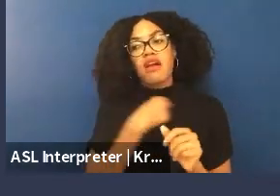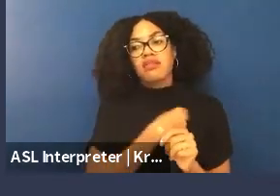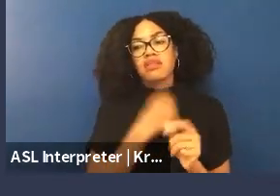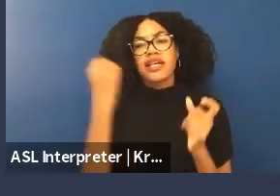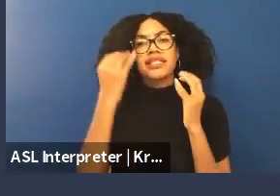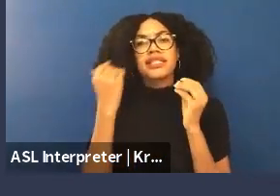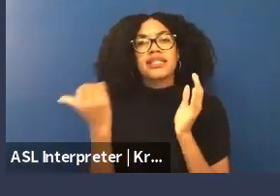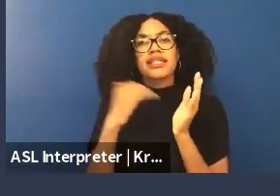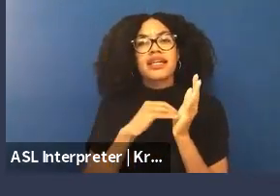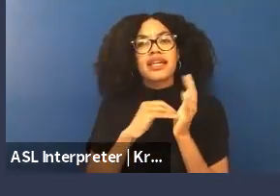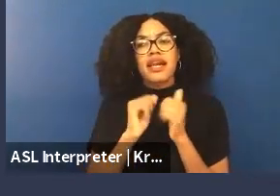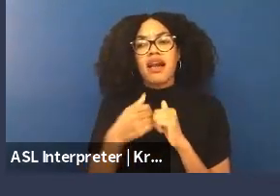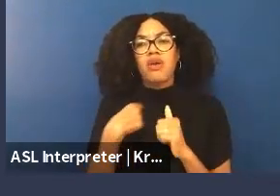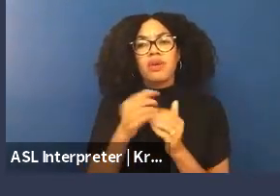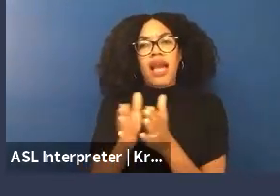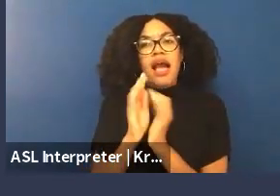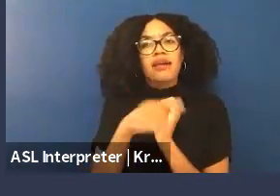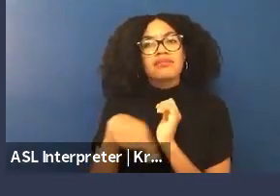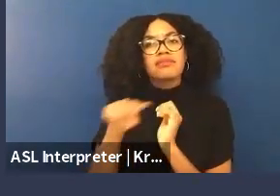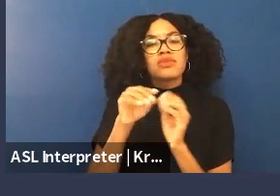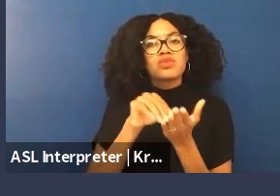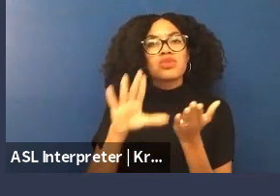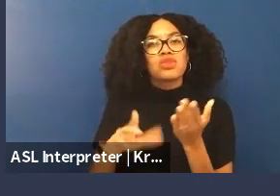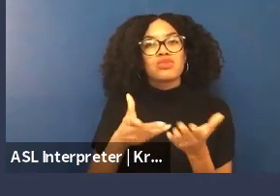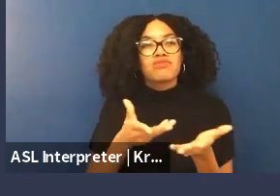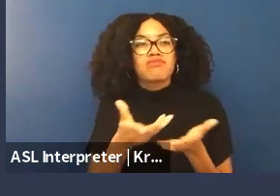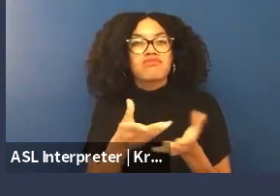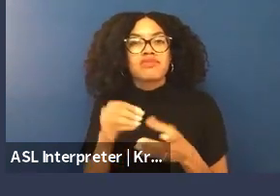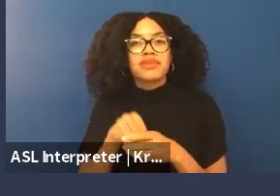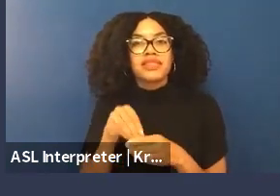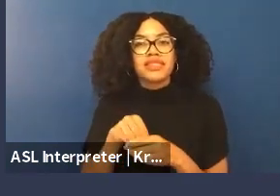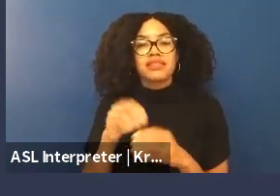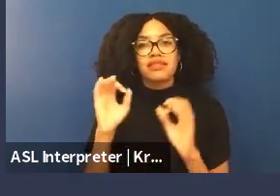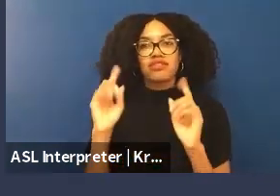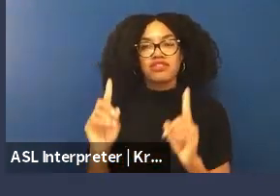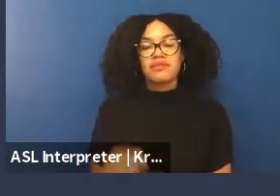engage culturally within. And from that some collaborations that I'm really excited about